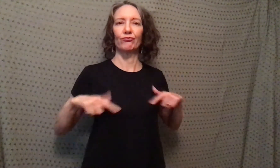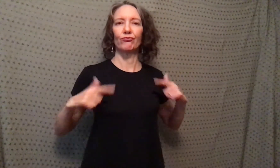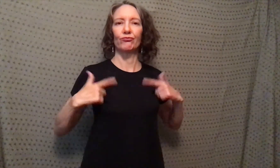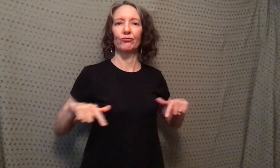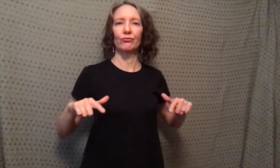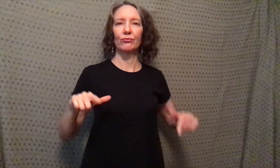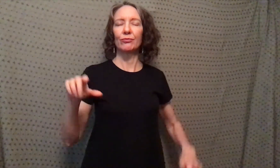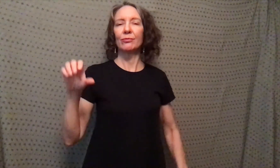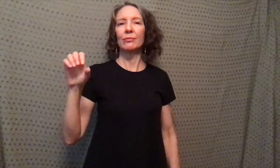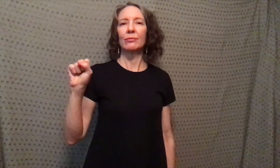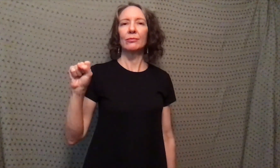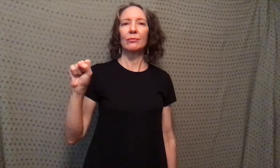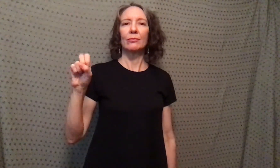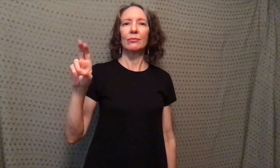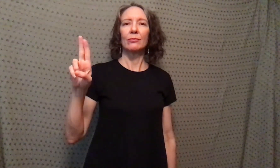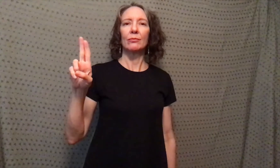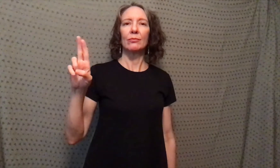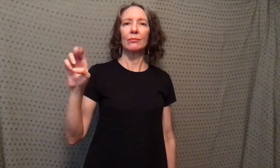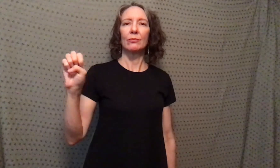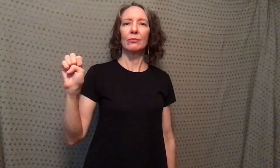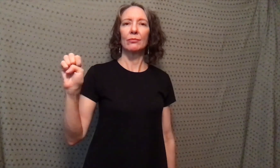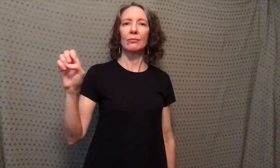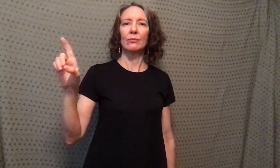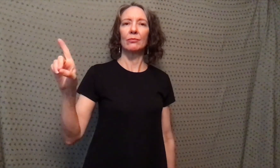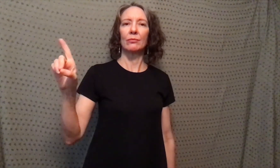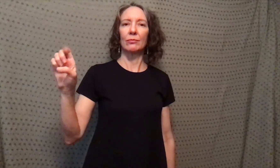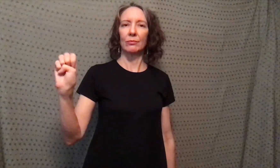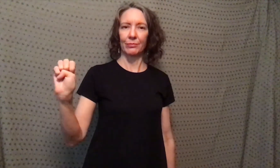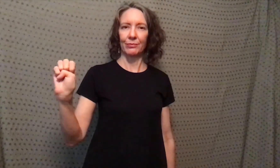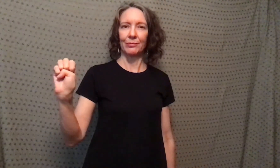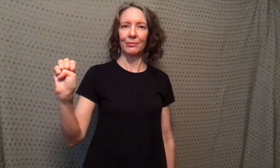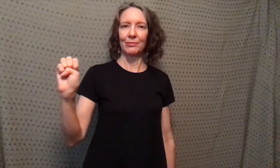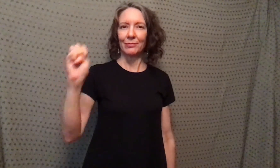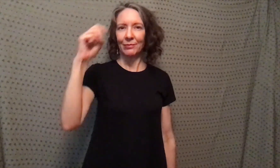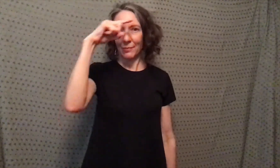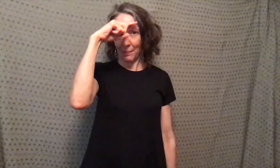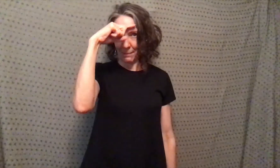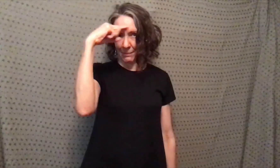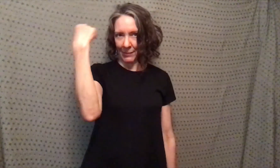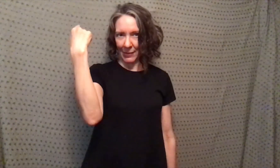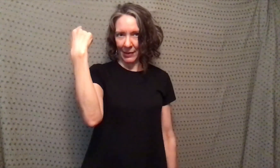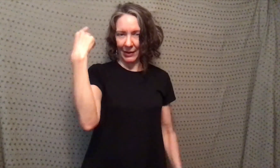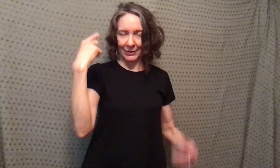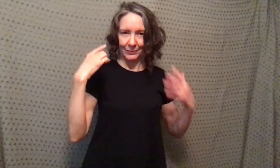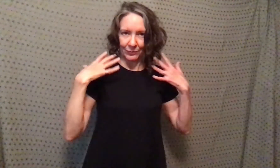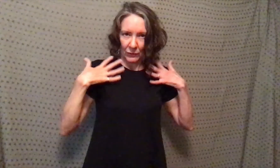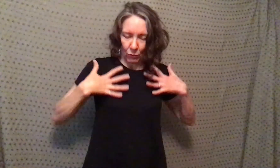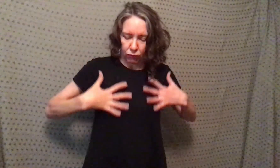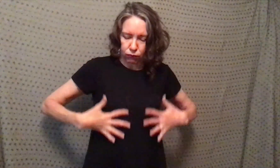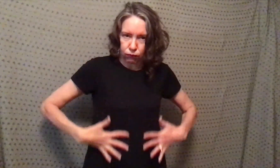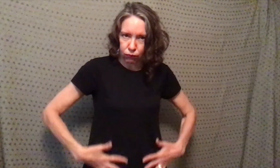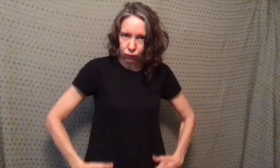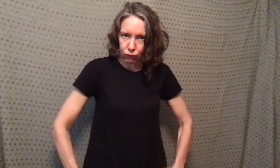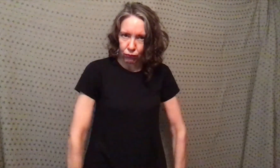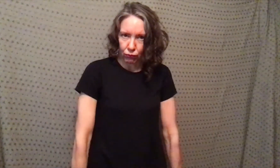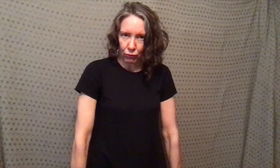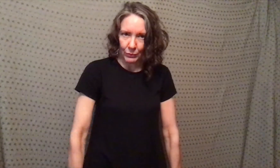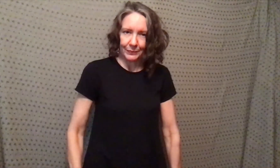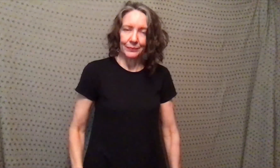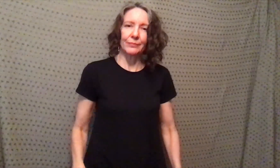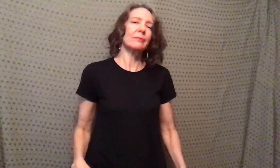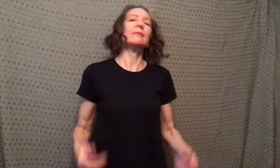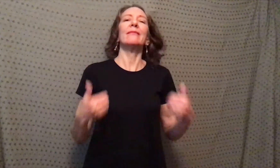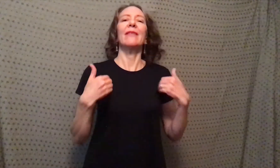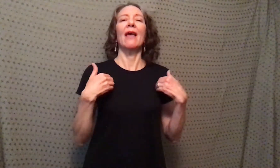it's made of leather, suede, it's black all the way down,